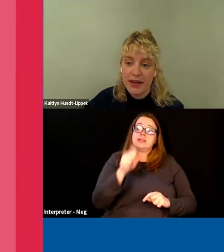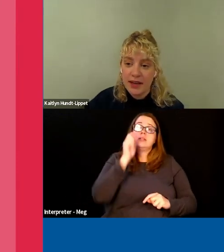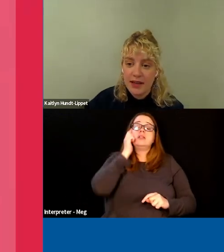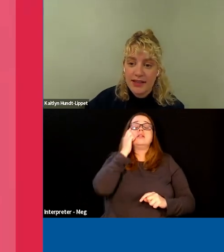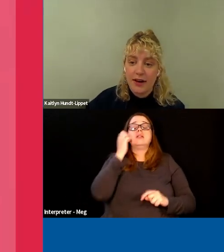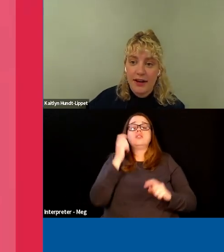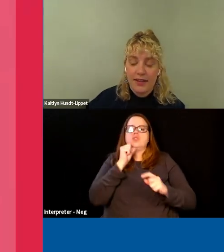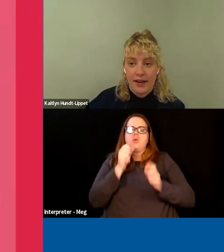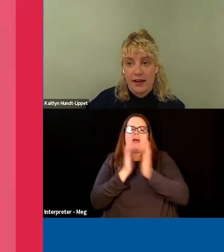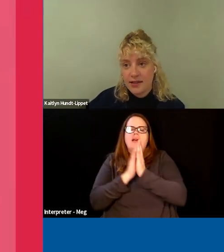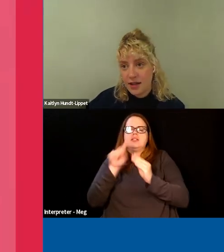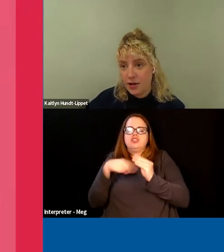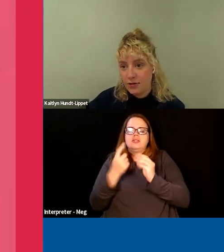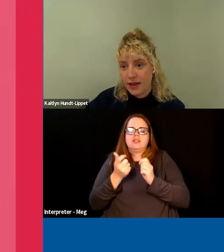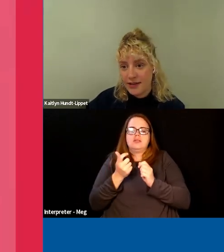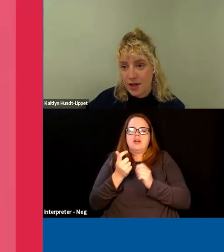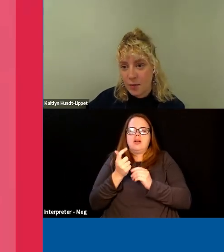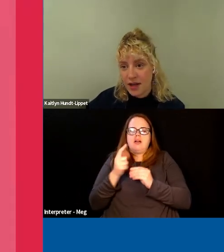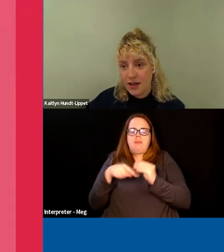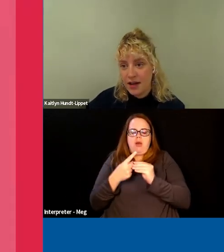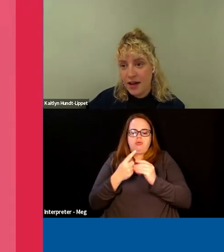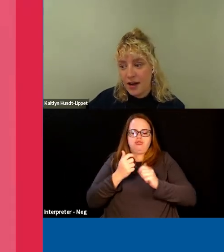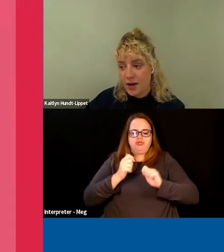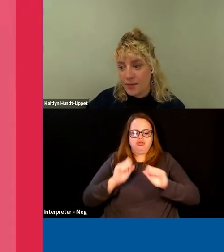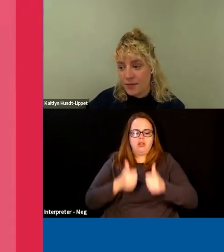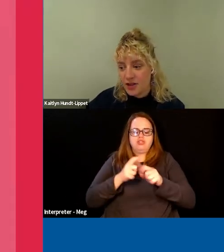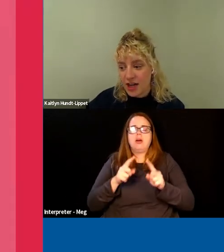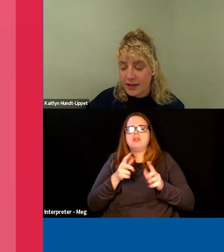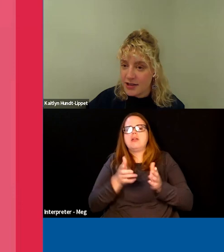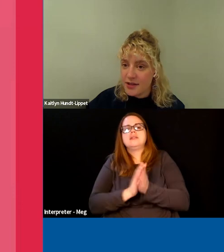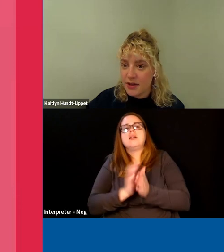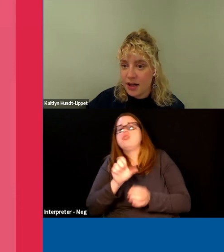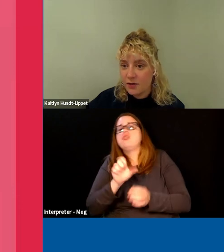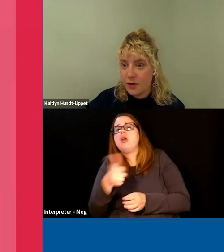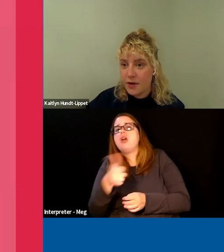but is there anything else that you'd like to tell me? The challenges is really helpful,